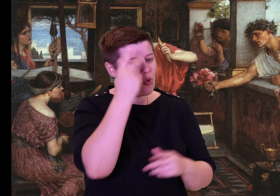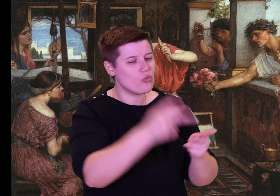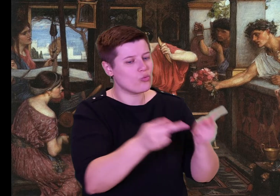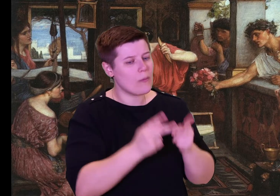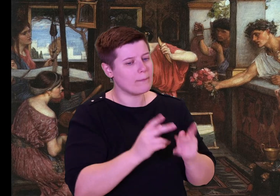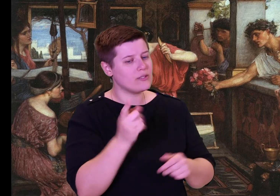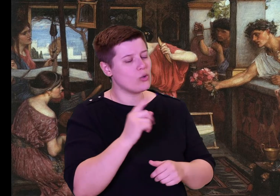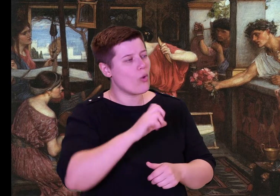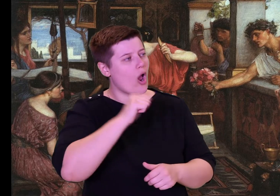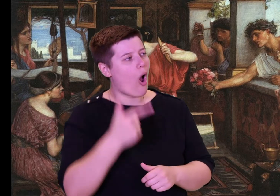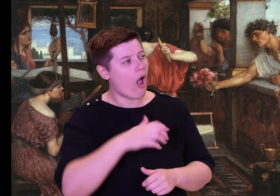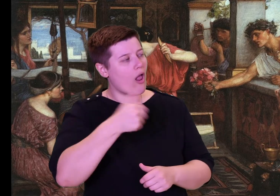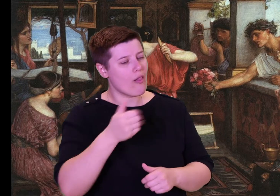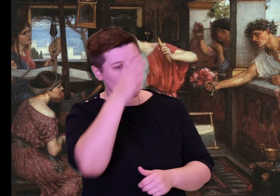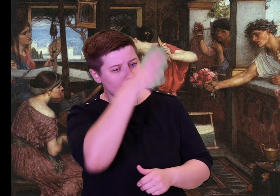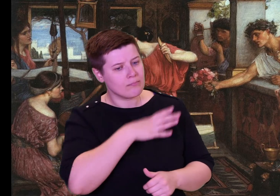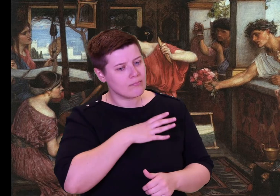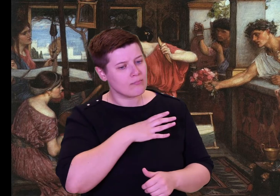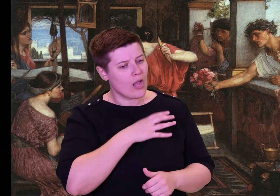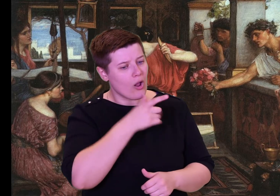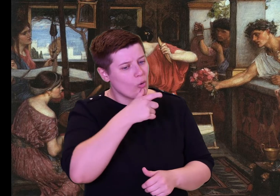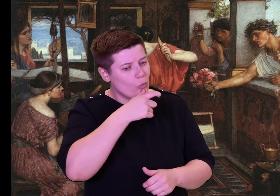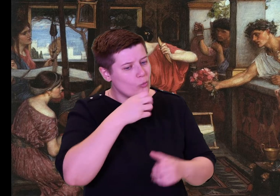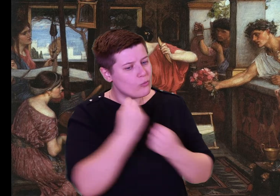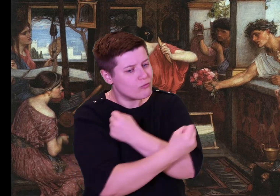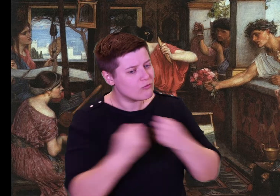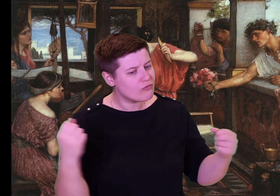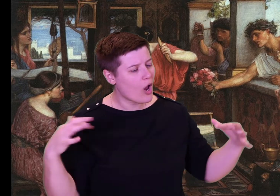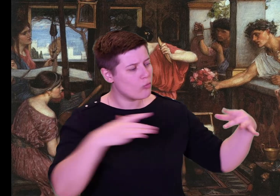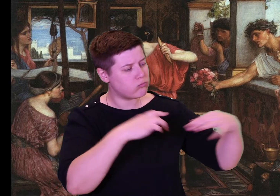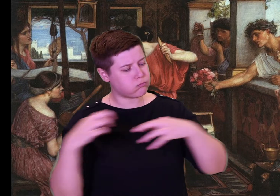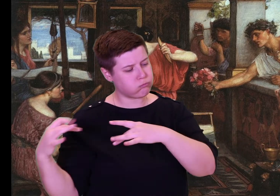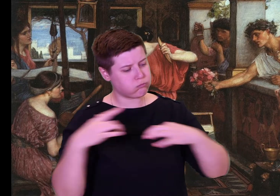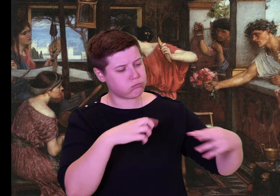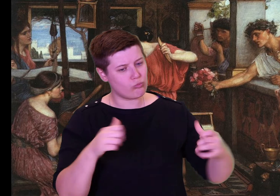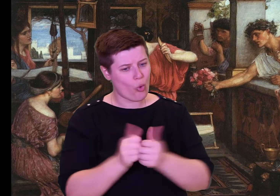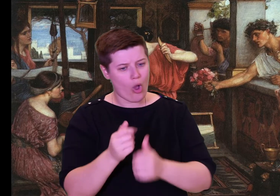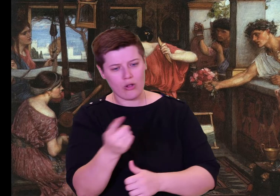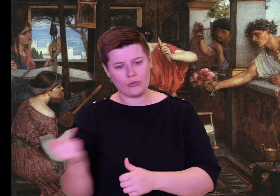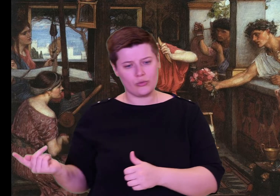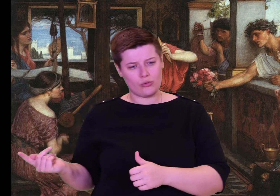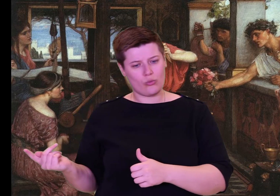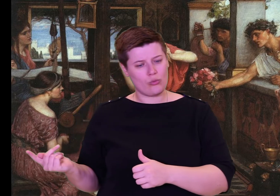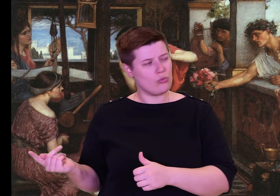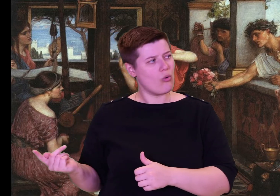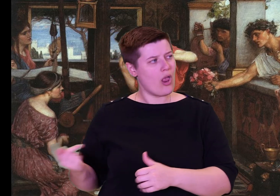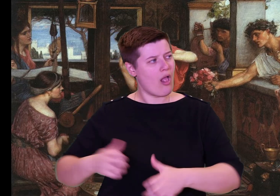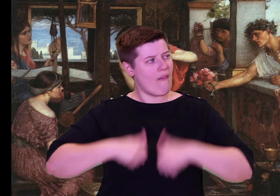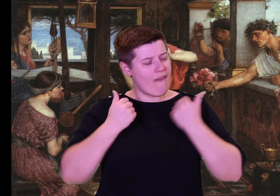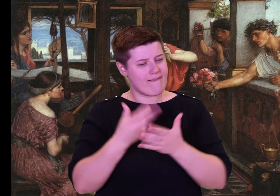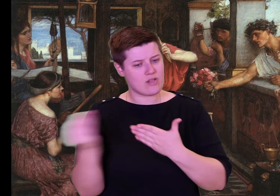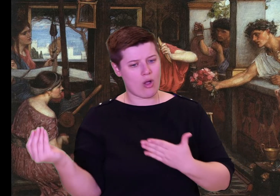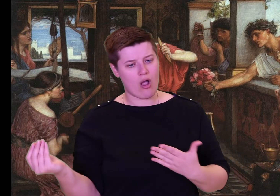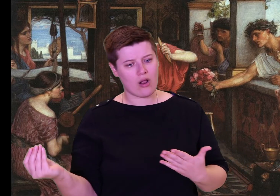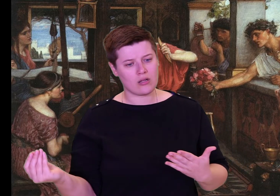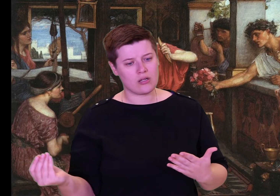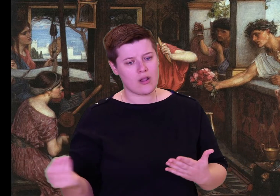I beg you, tell me, did you see him die with your own eyes? Or have you any